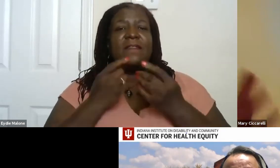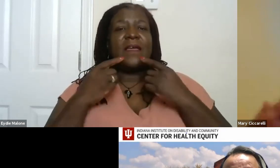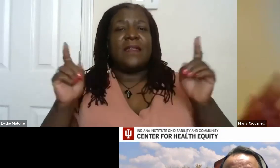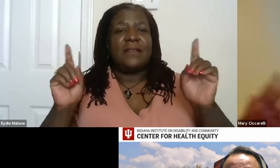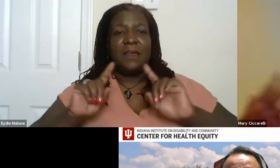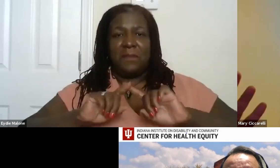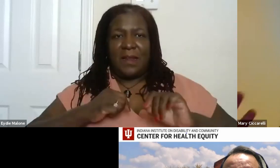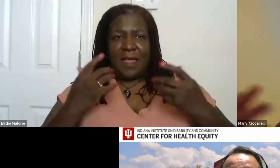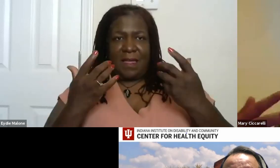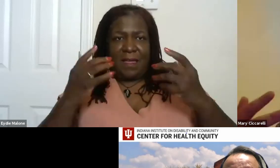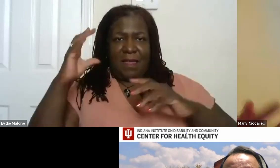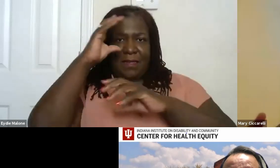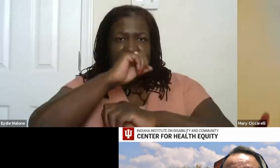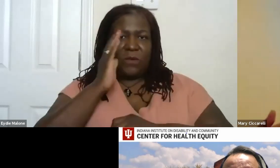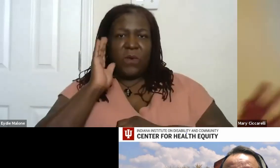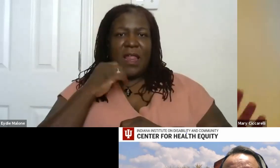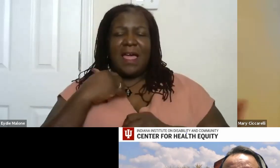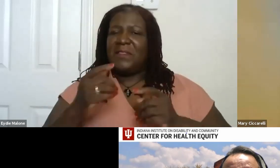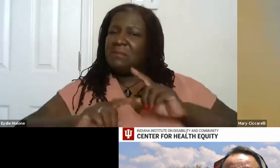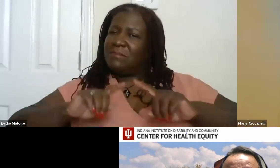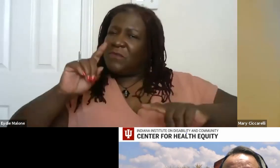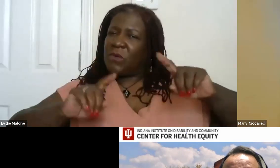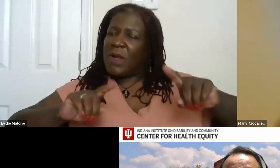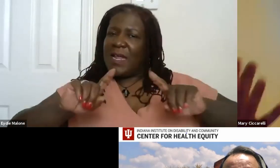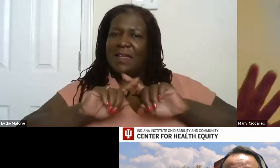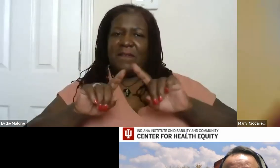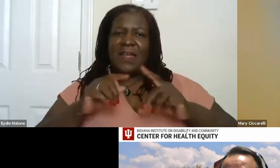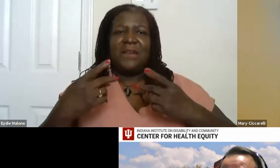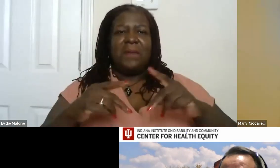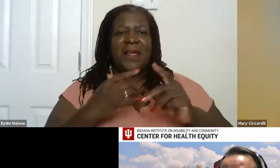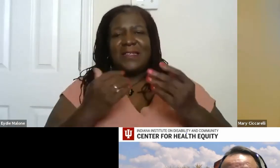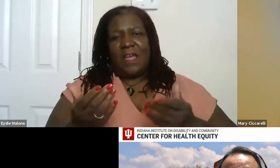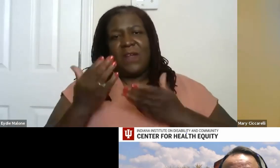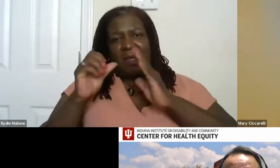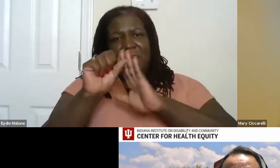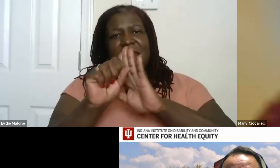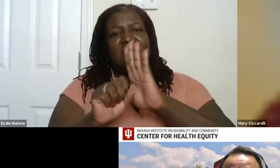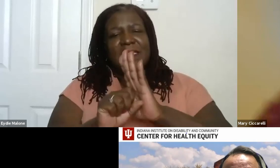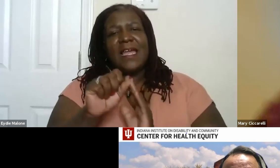to have them many other places as well, and I recommend the state website for looking